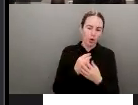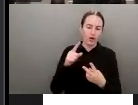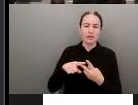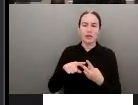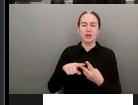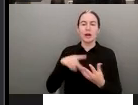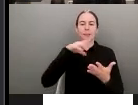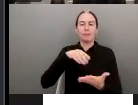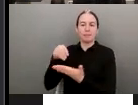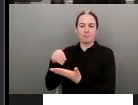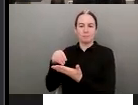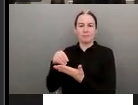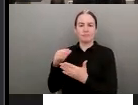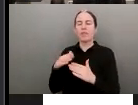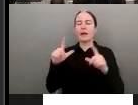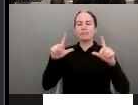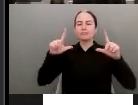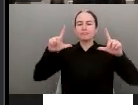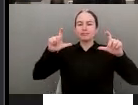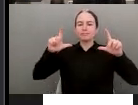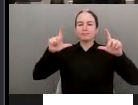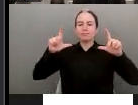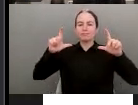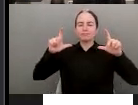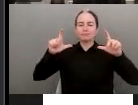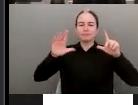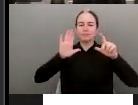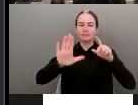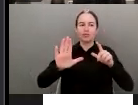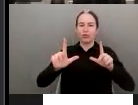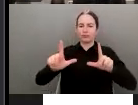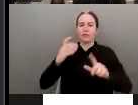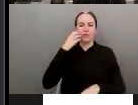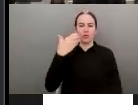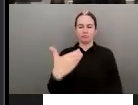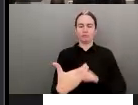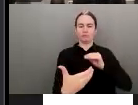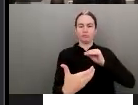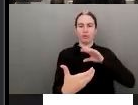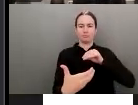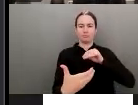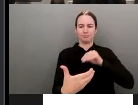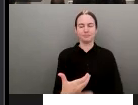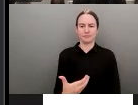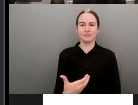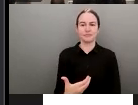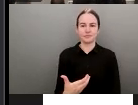will take a screenshot of the screen, annotated,